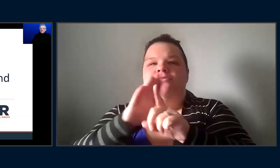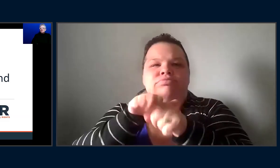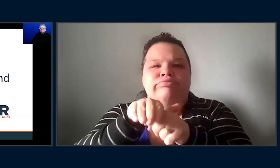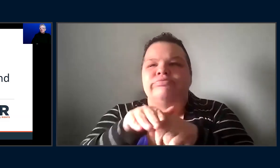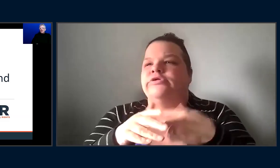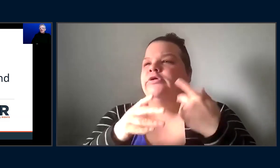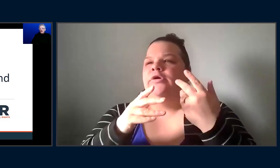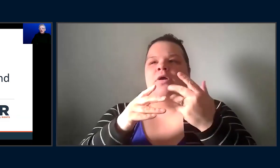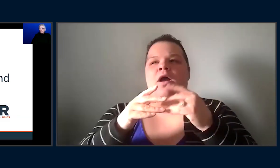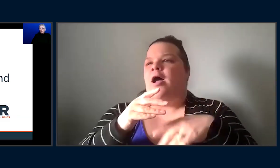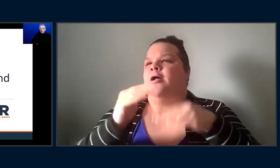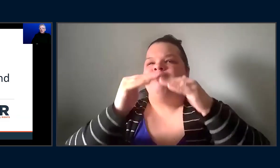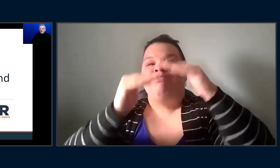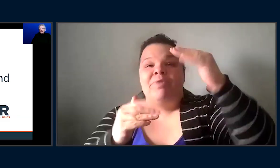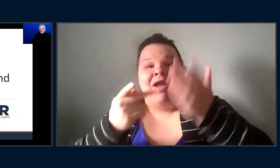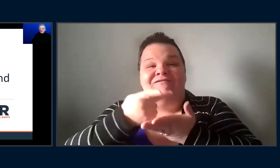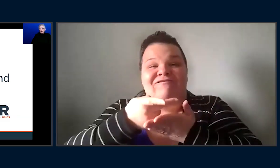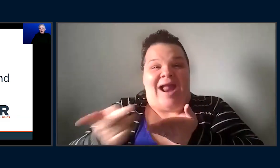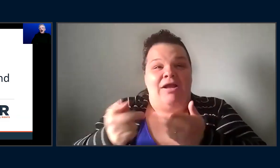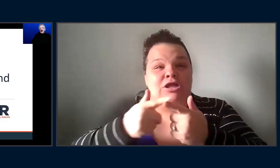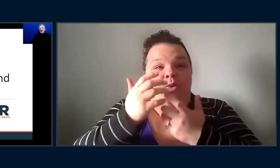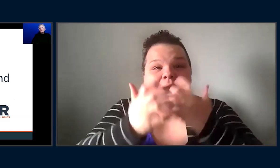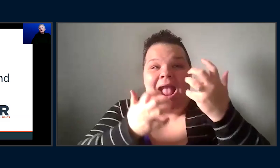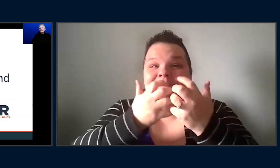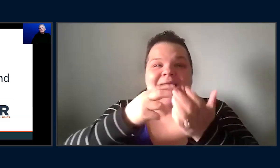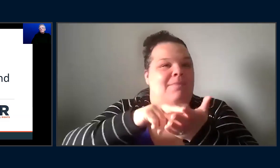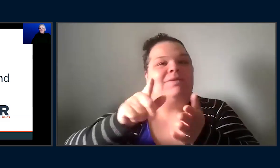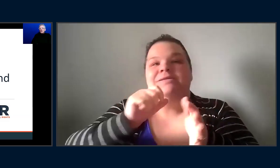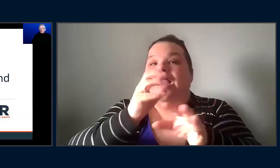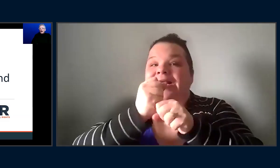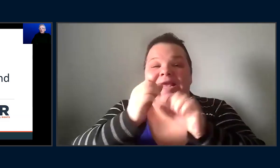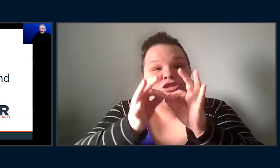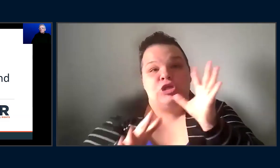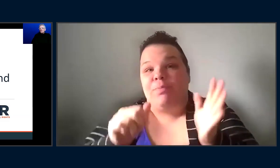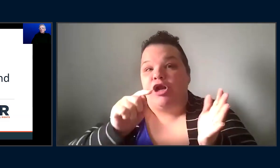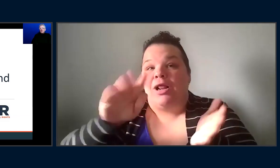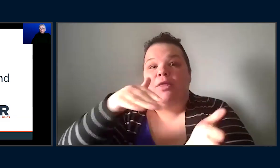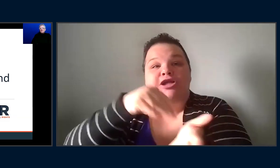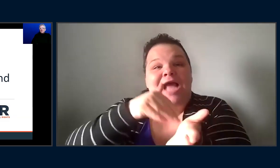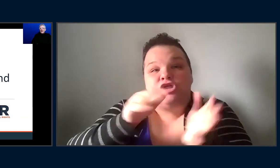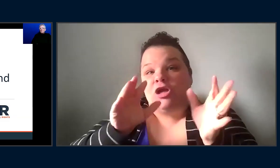of frustration, discrimination, oppression, if they fail,